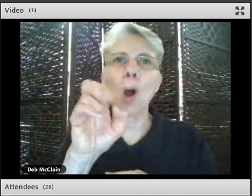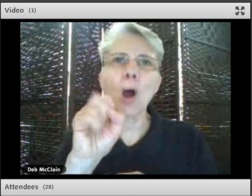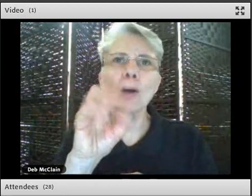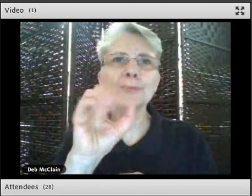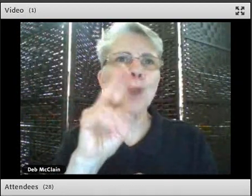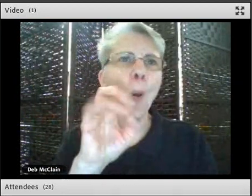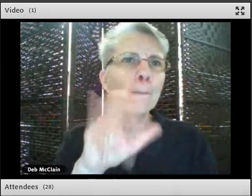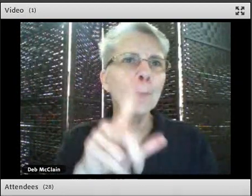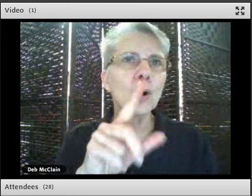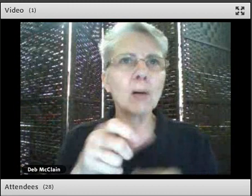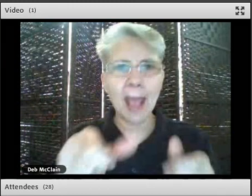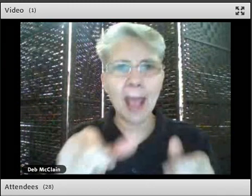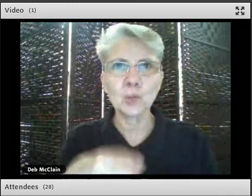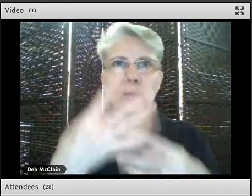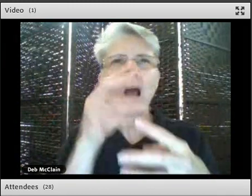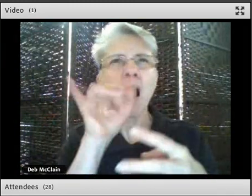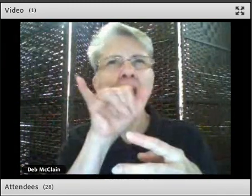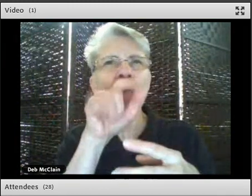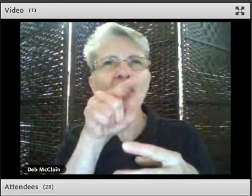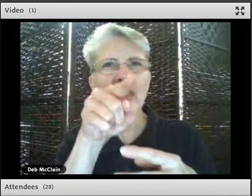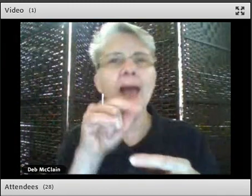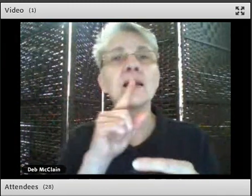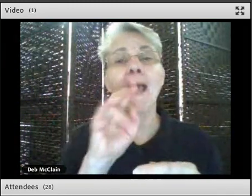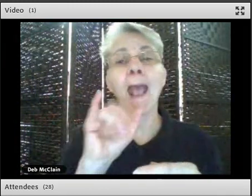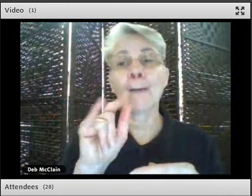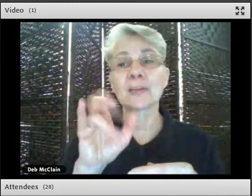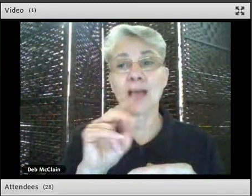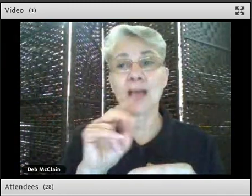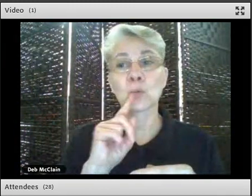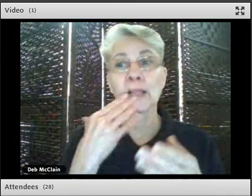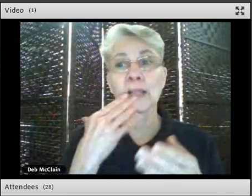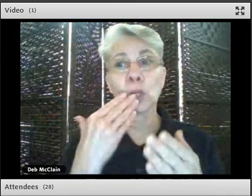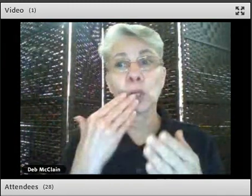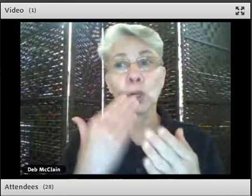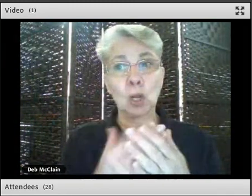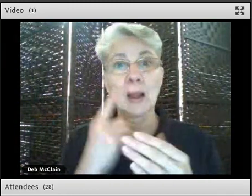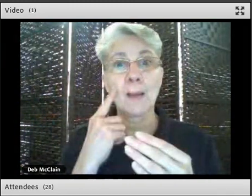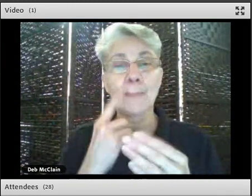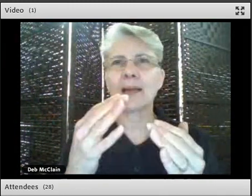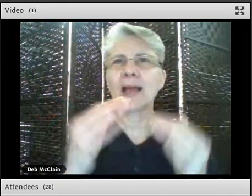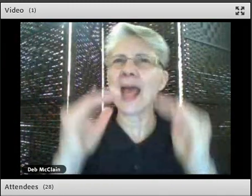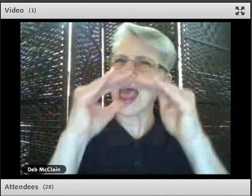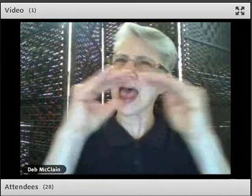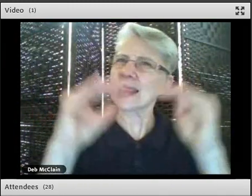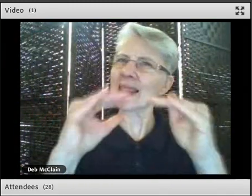in the product details portion. So I often just go there and look that up